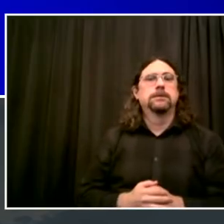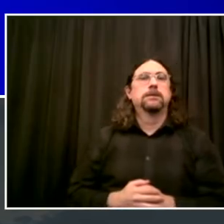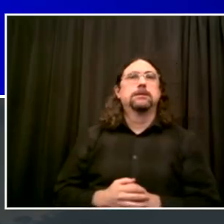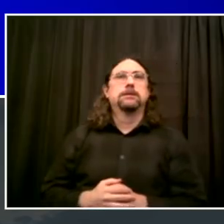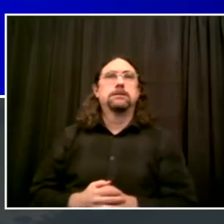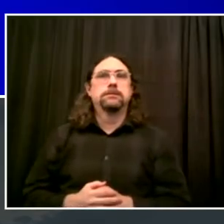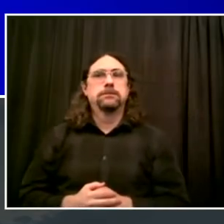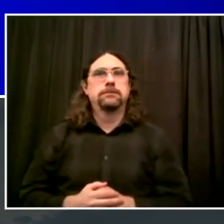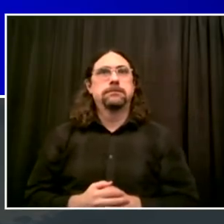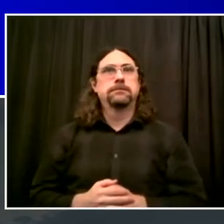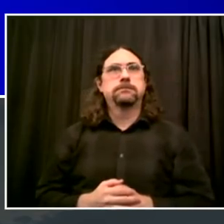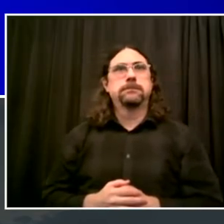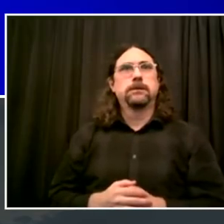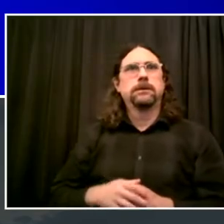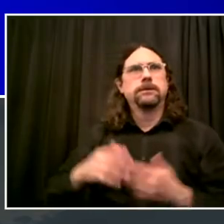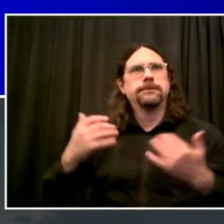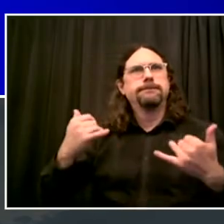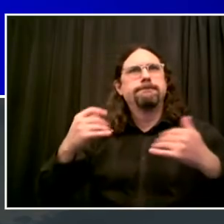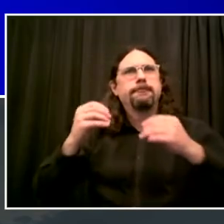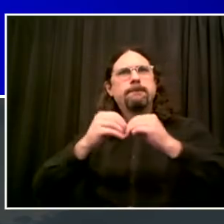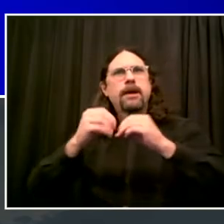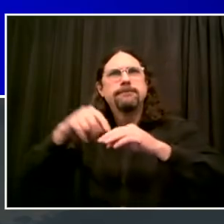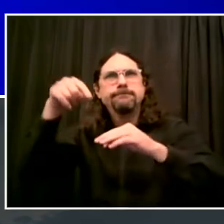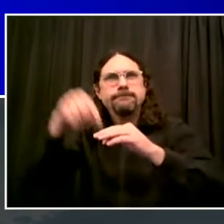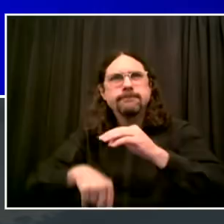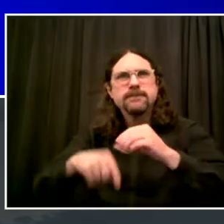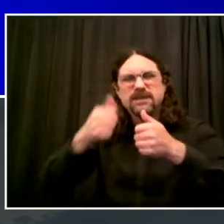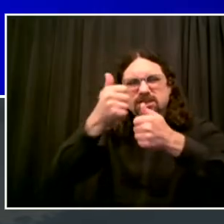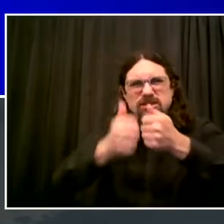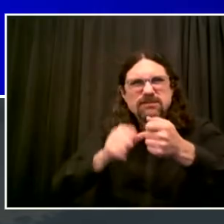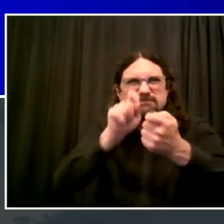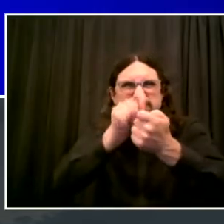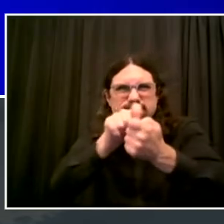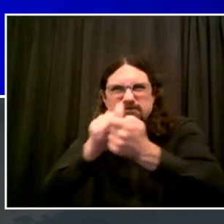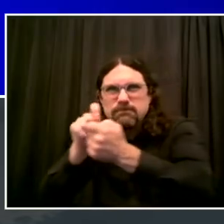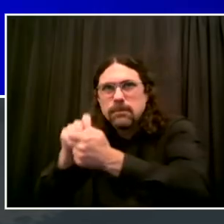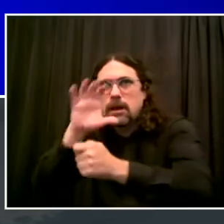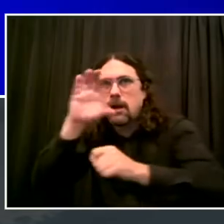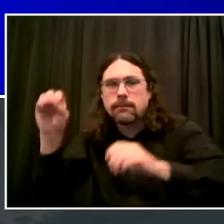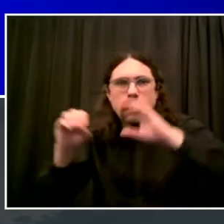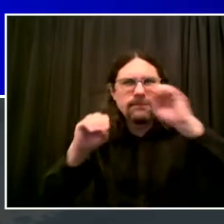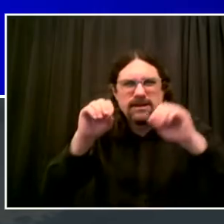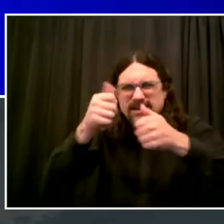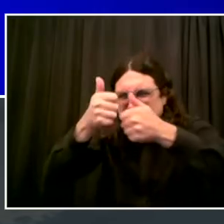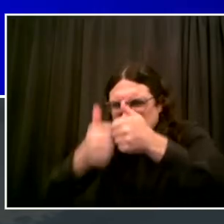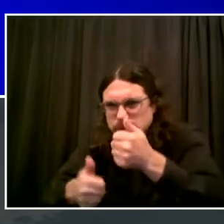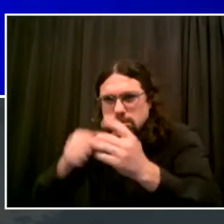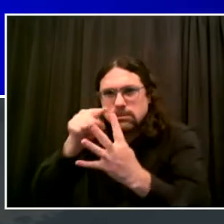COMING BACK TO WORK IN THE FIVE BOROUGHS. ITS IIMPERFECT BECAUSE NOBODY